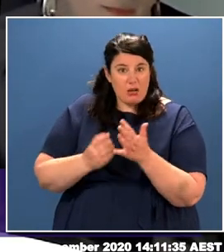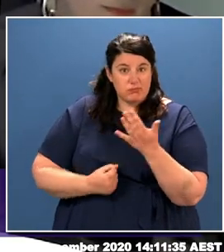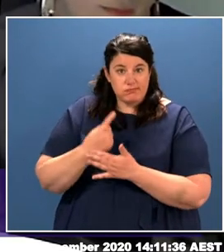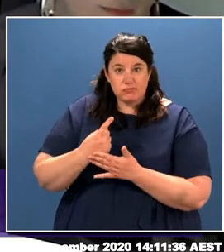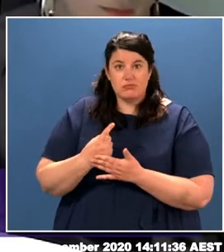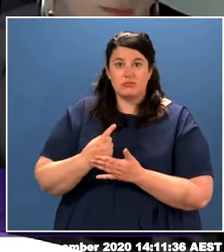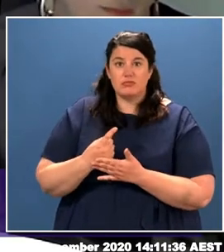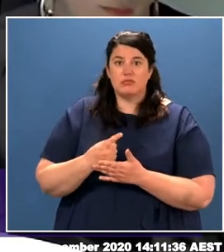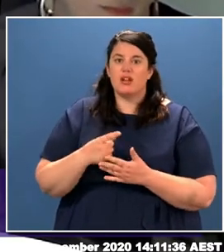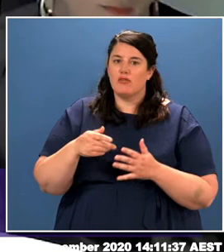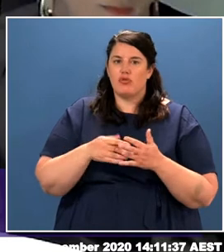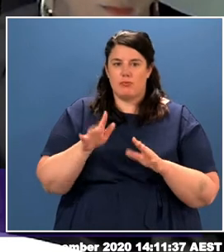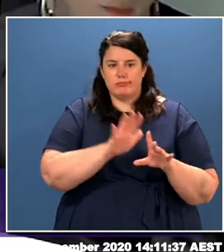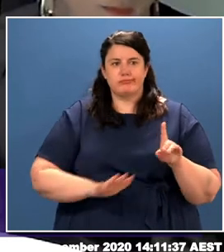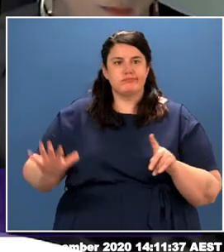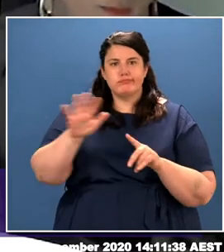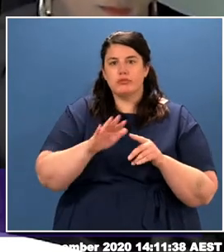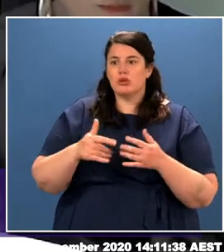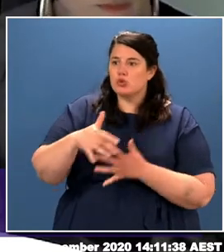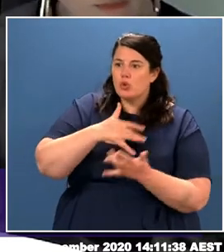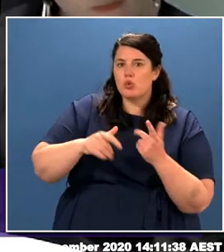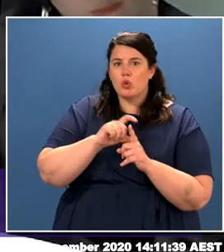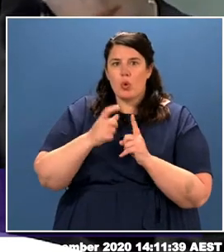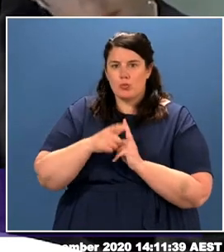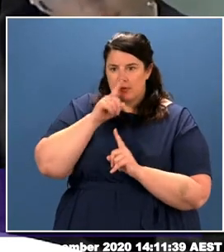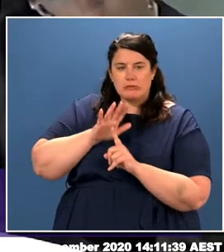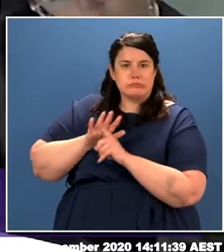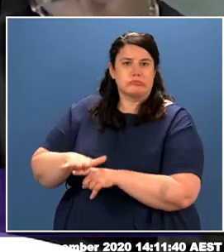social cultural stigmatisation of LGBTI people more broadly.